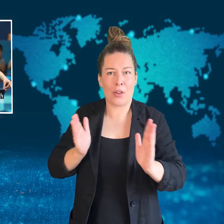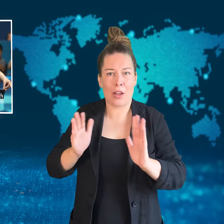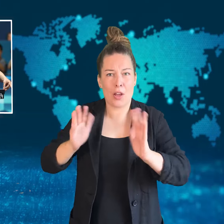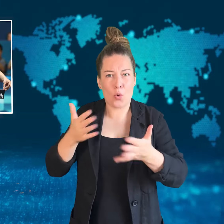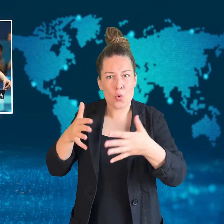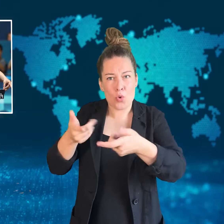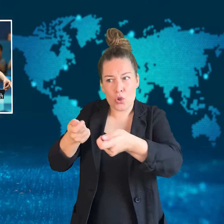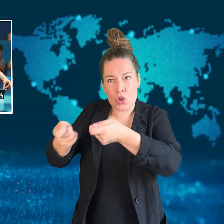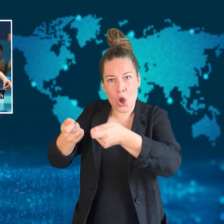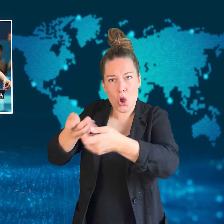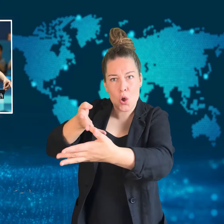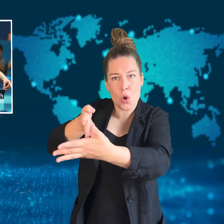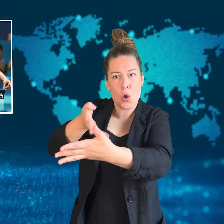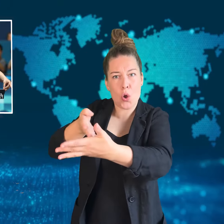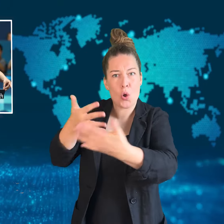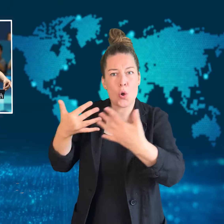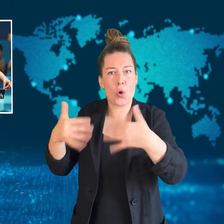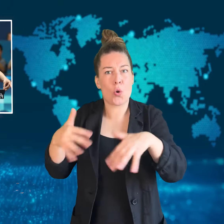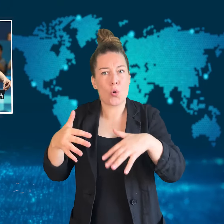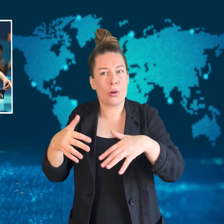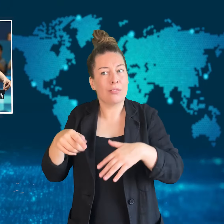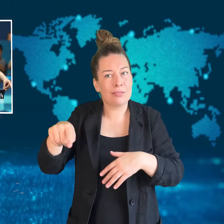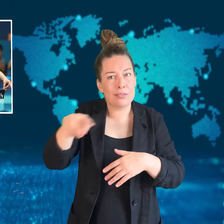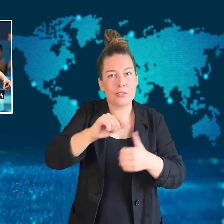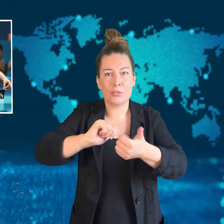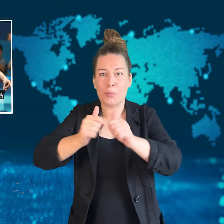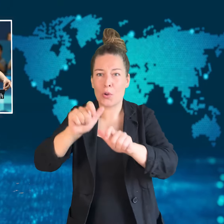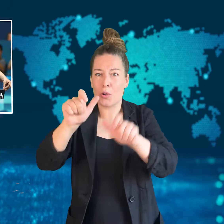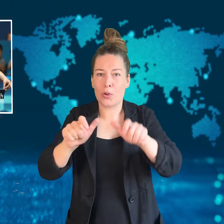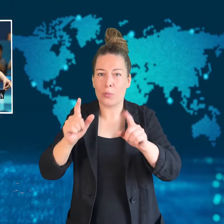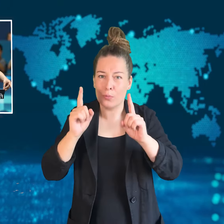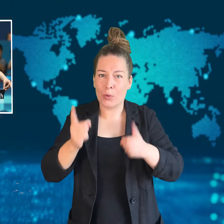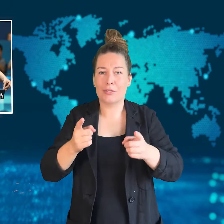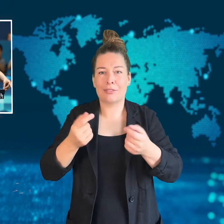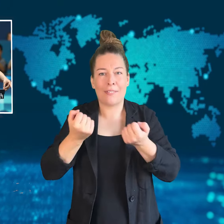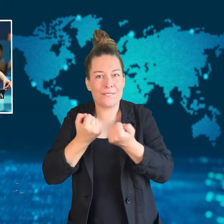behavior, saying the athletes should not be in fear for actions that